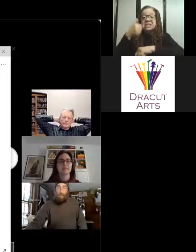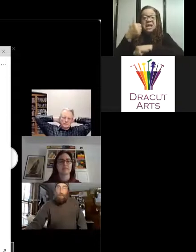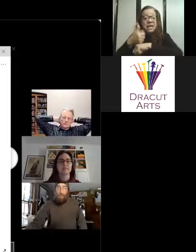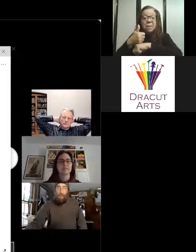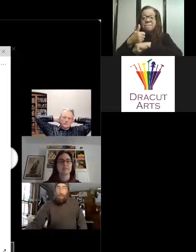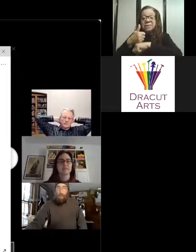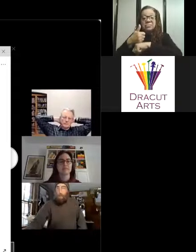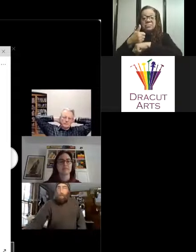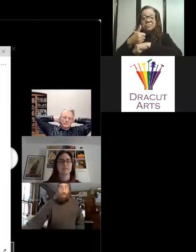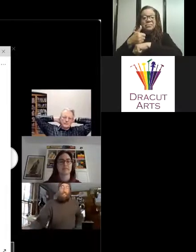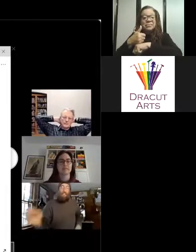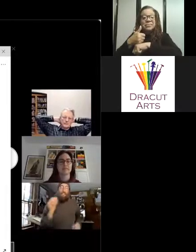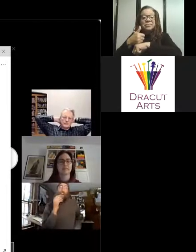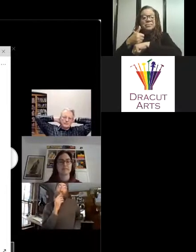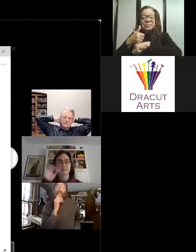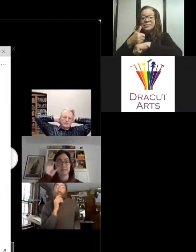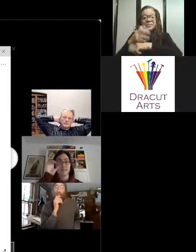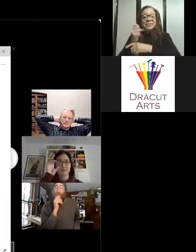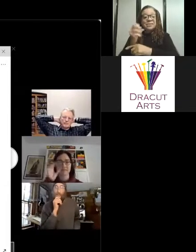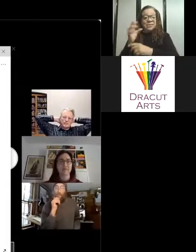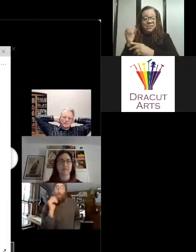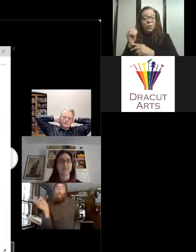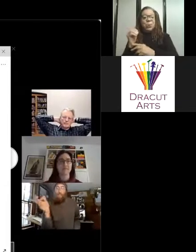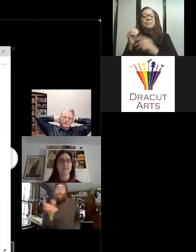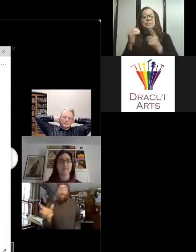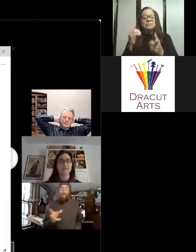So here we go, you know this this guy, that Freeman Colby that I started